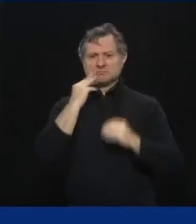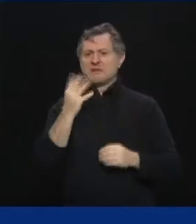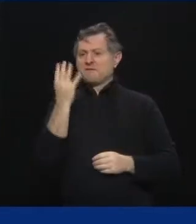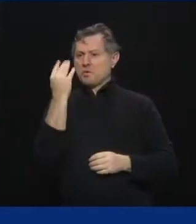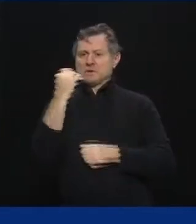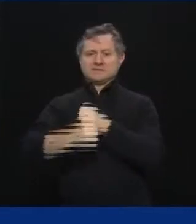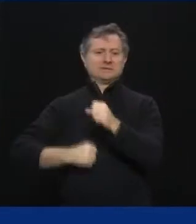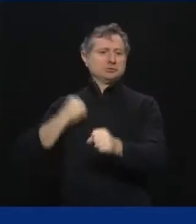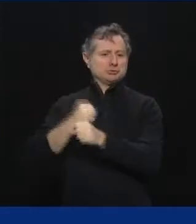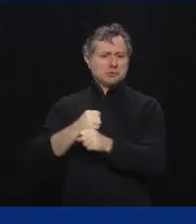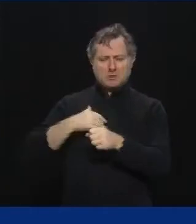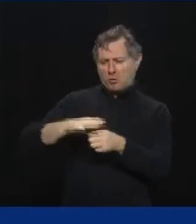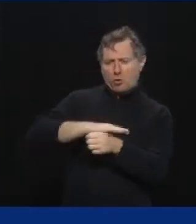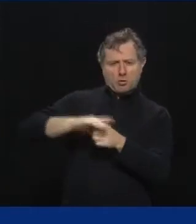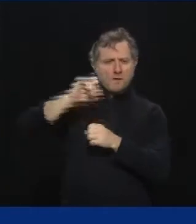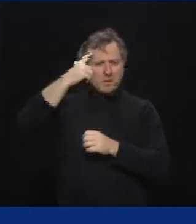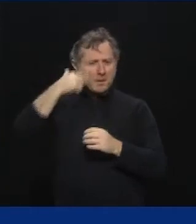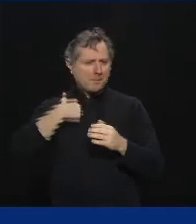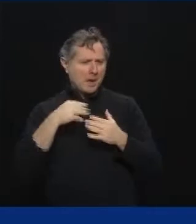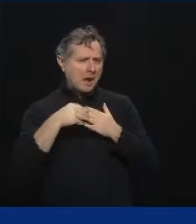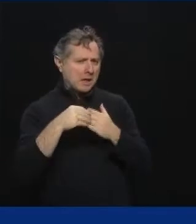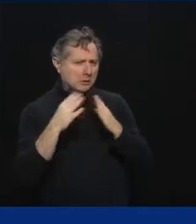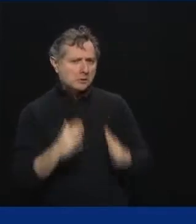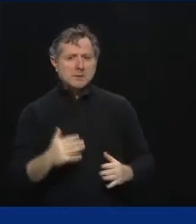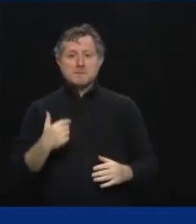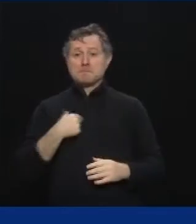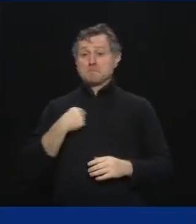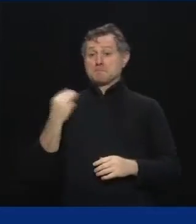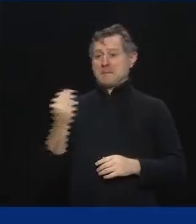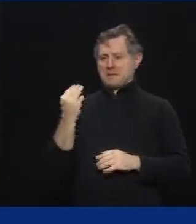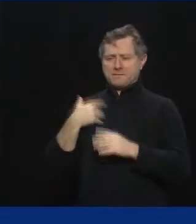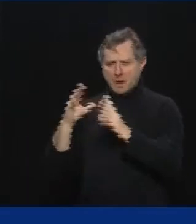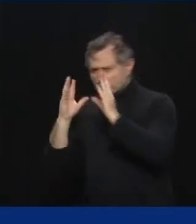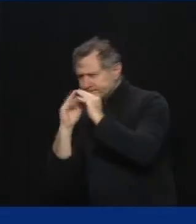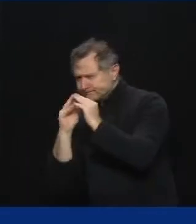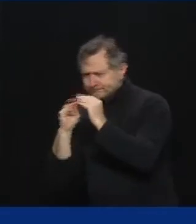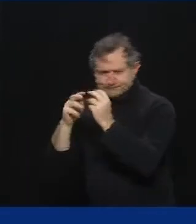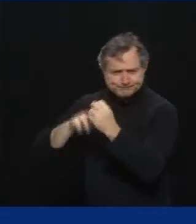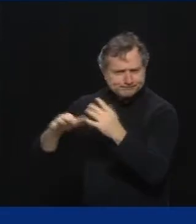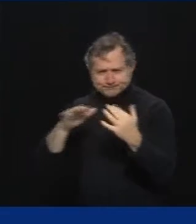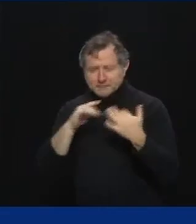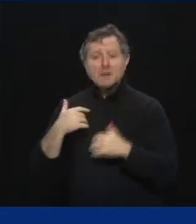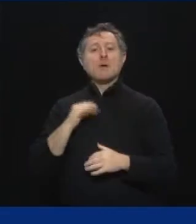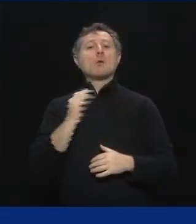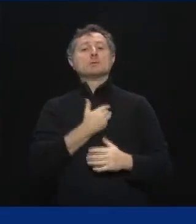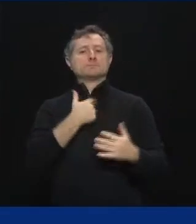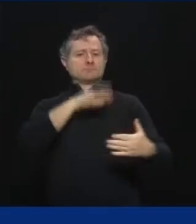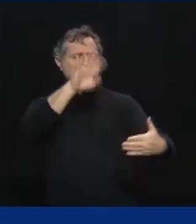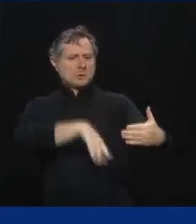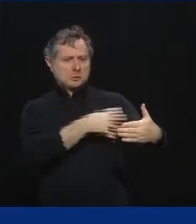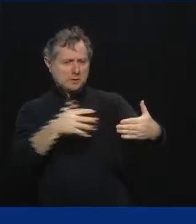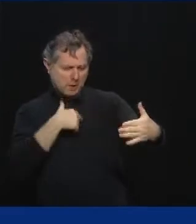BIT ABOUT. I SPENT 14 YEARS AS A LOCAL GOVERNMENT OFFICIALS.